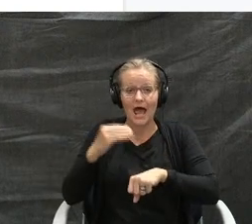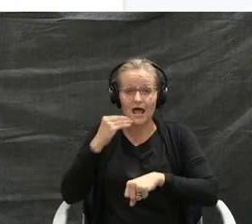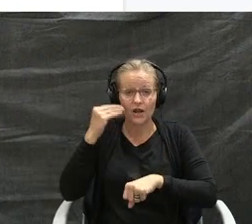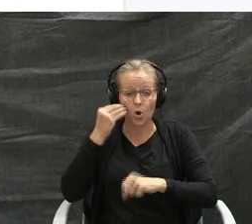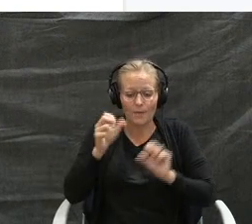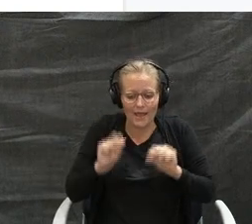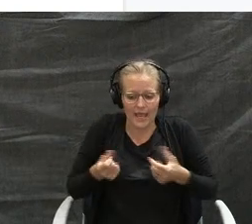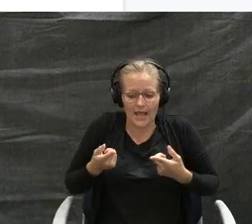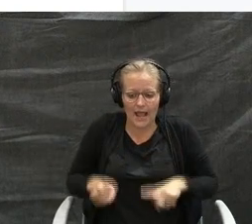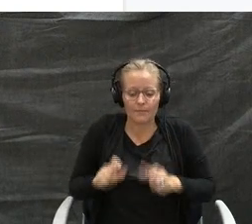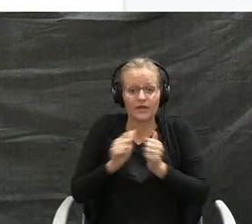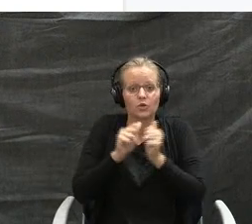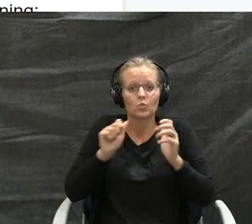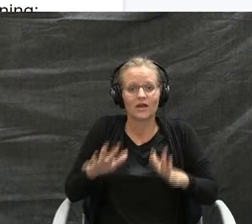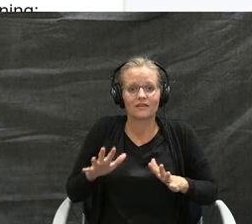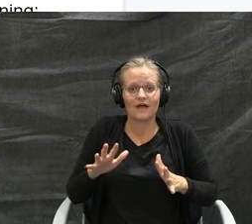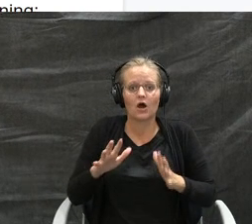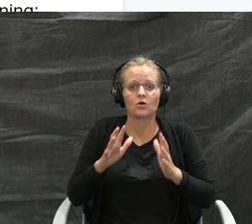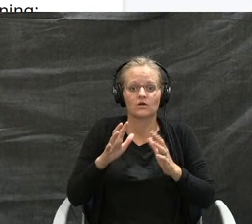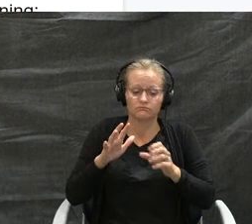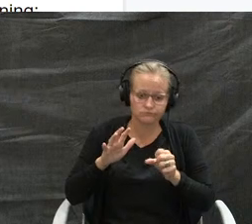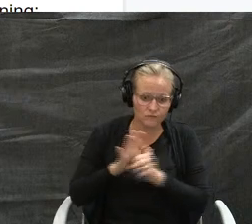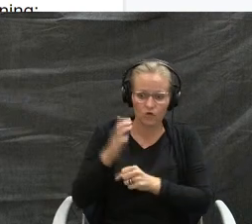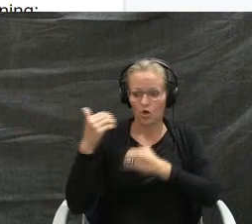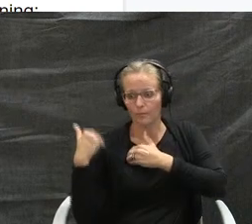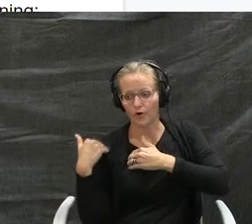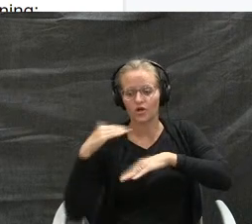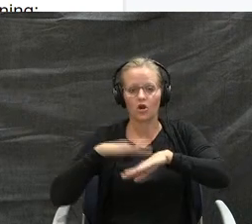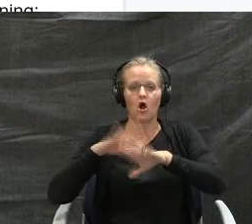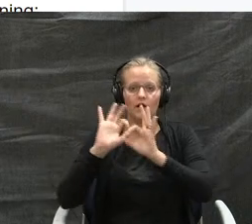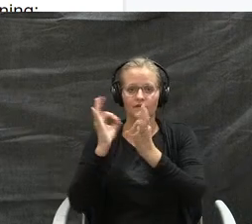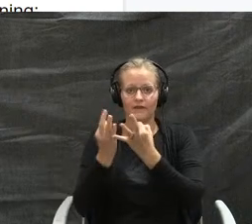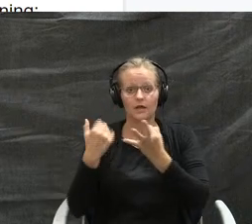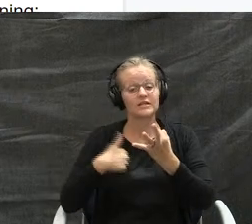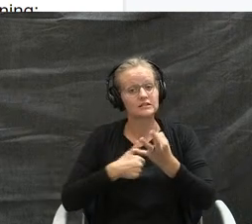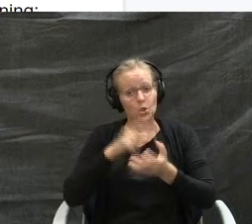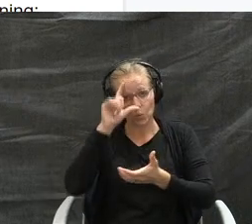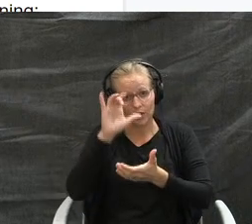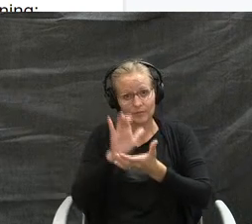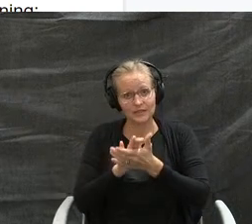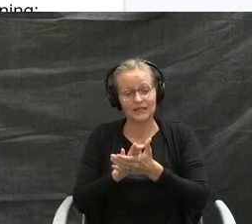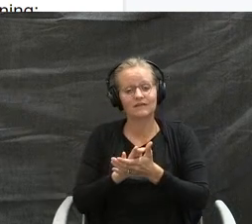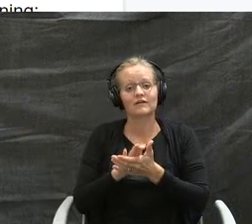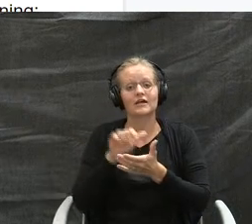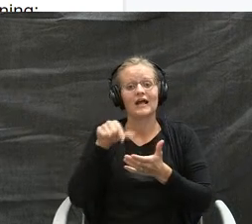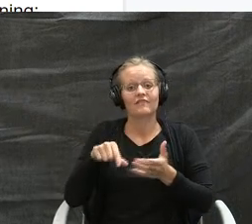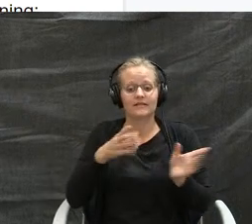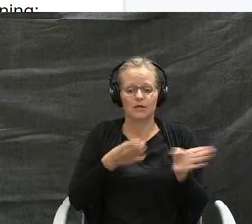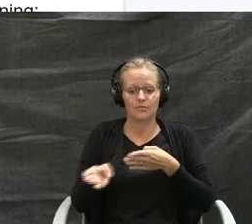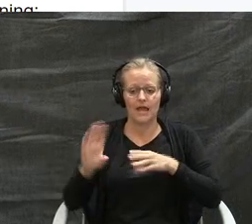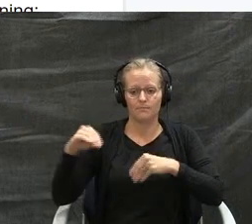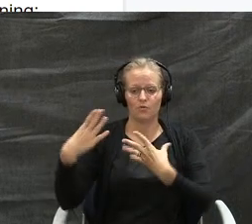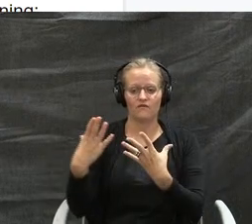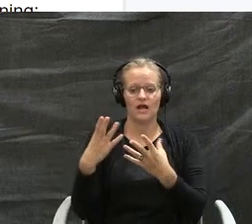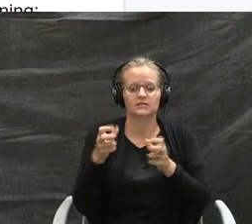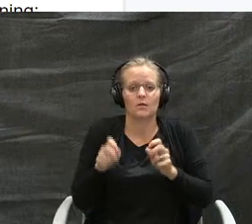an extensive burden on the families and we we believe this provides an opportunity for volunteers. In this Monday,